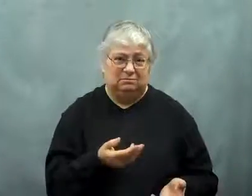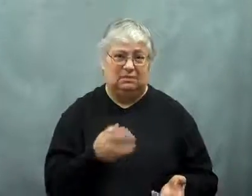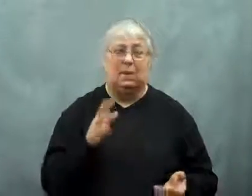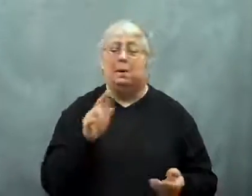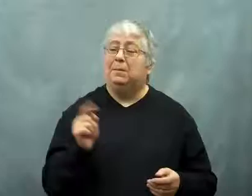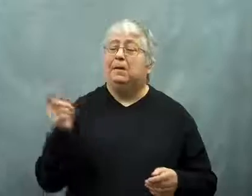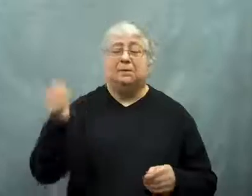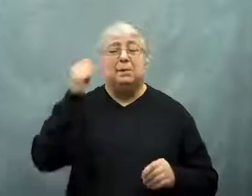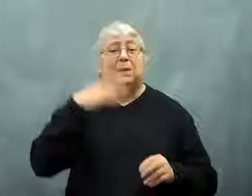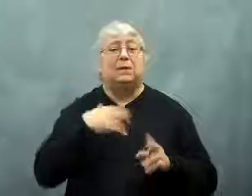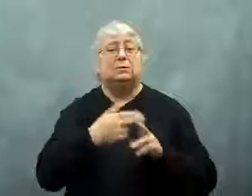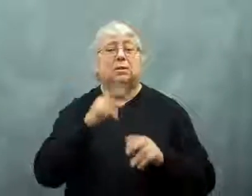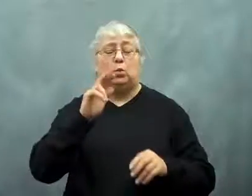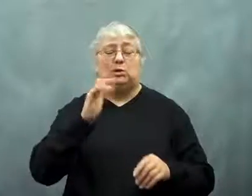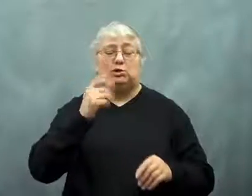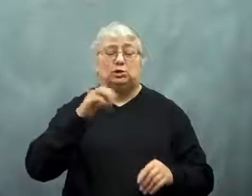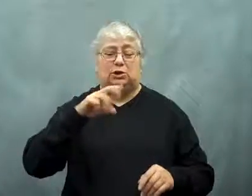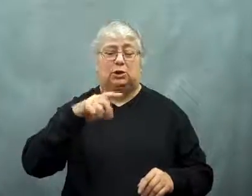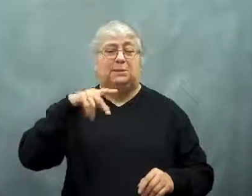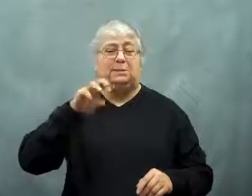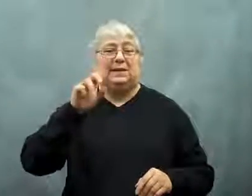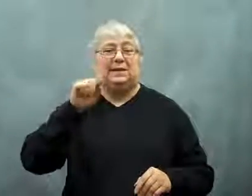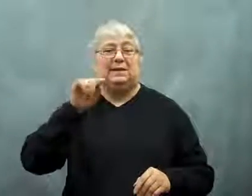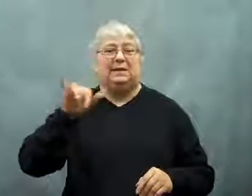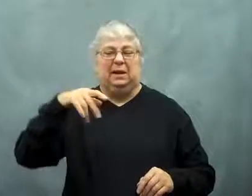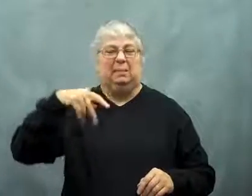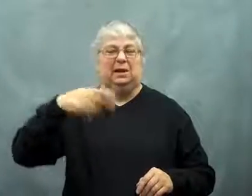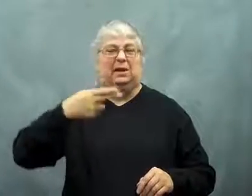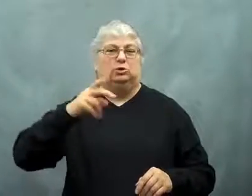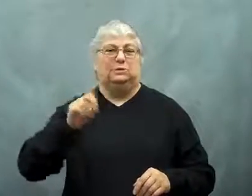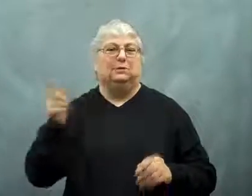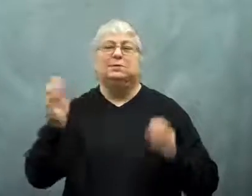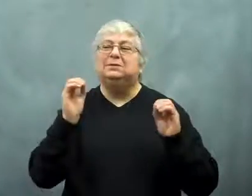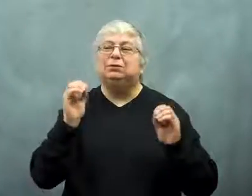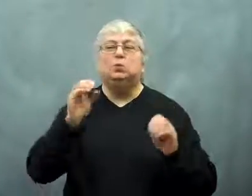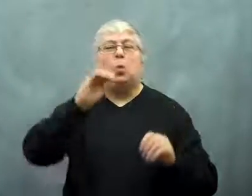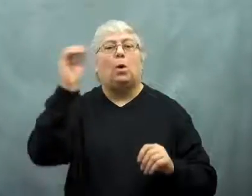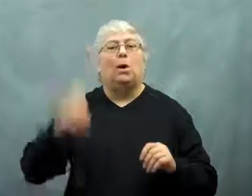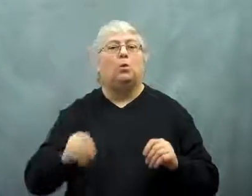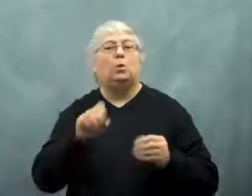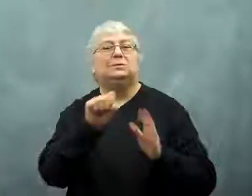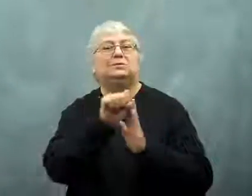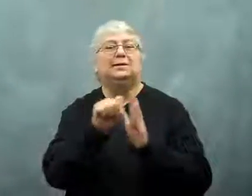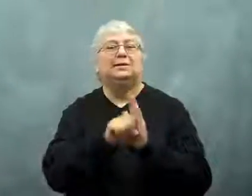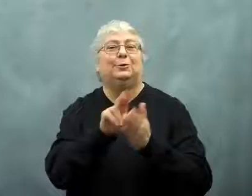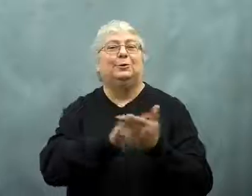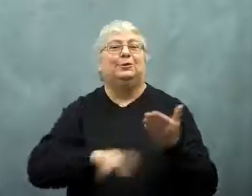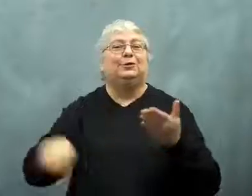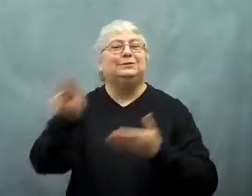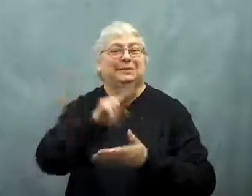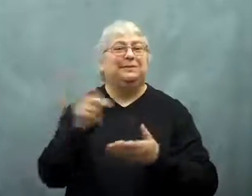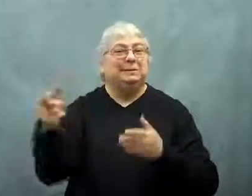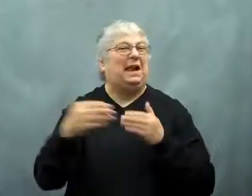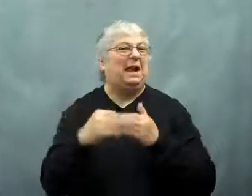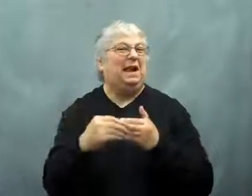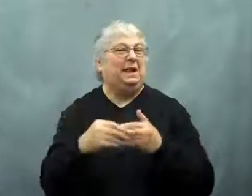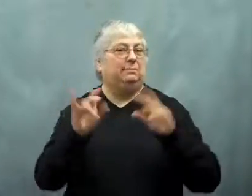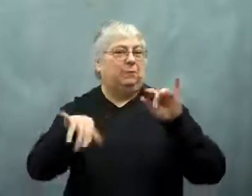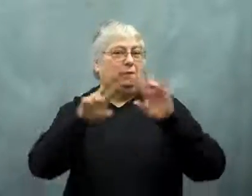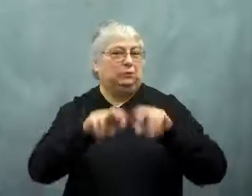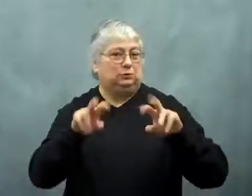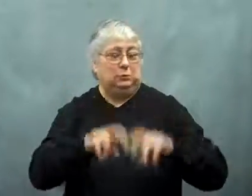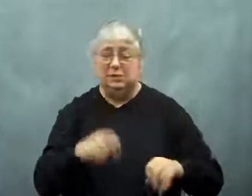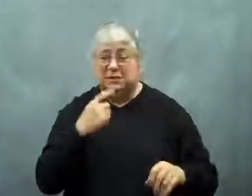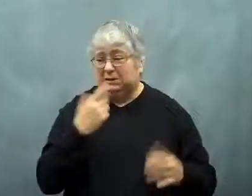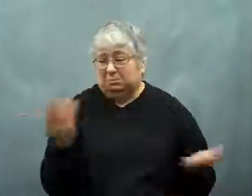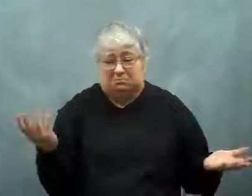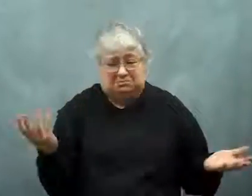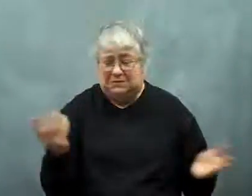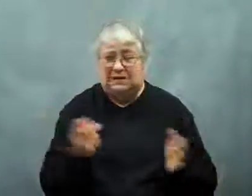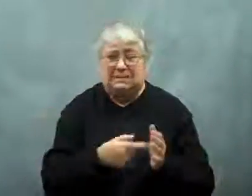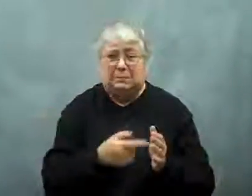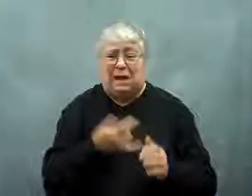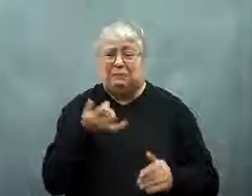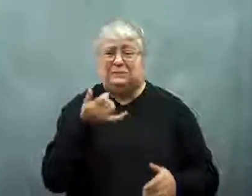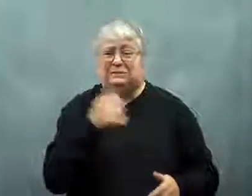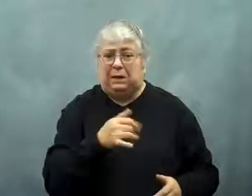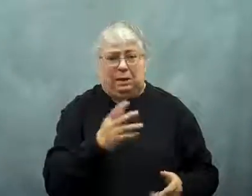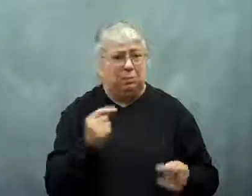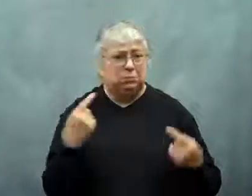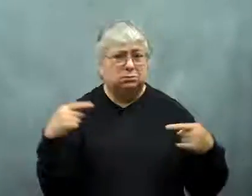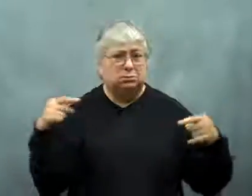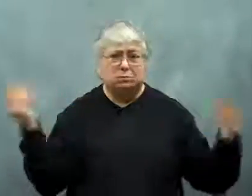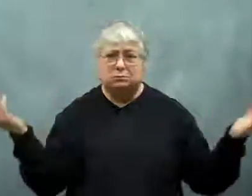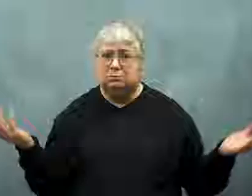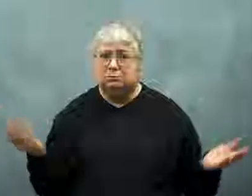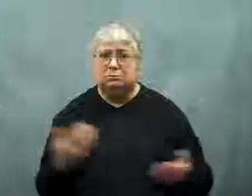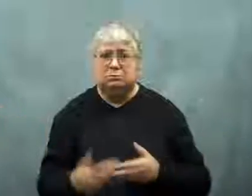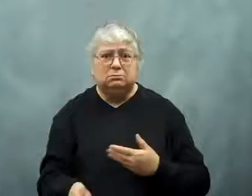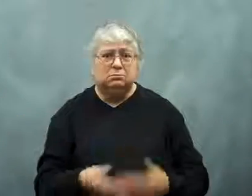Richard Petty, PhD, who teaches at Ohio State University,